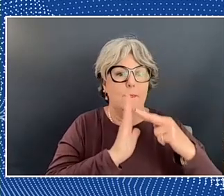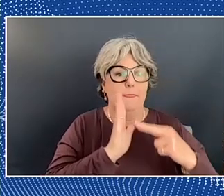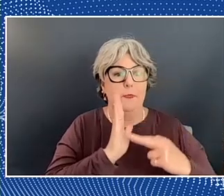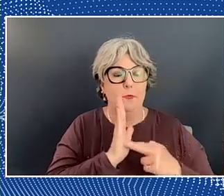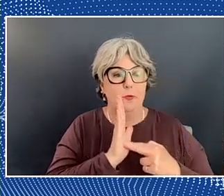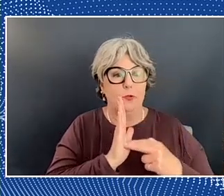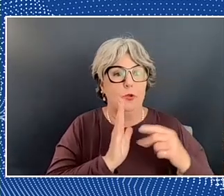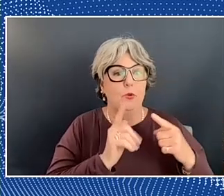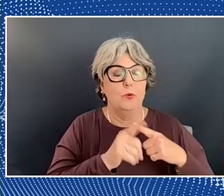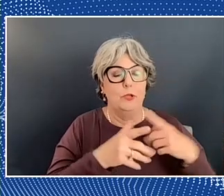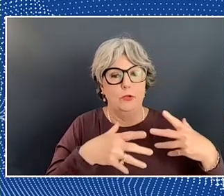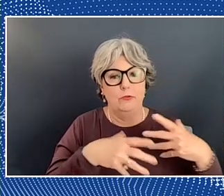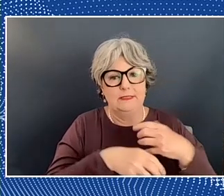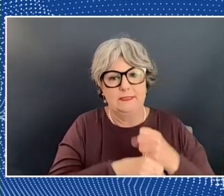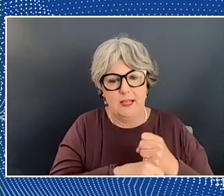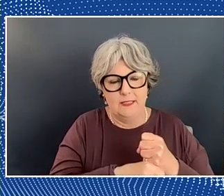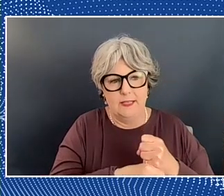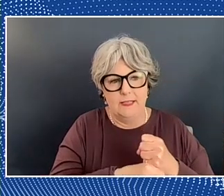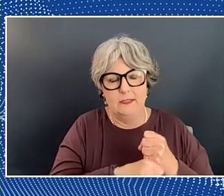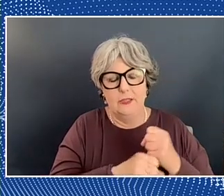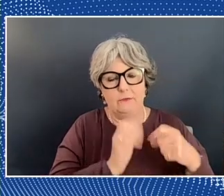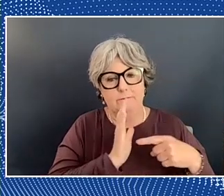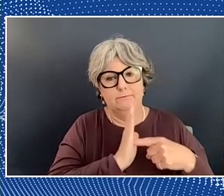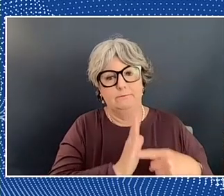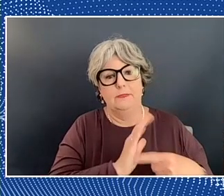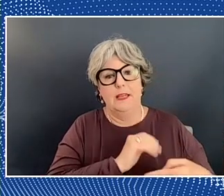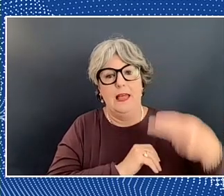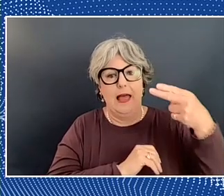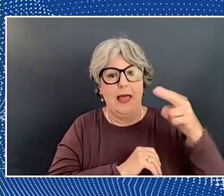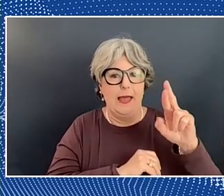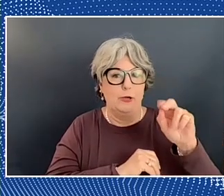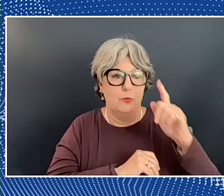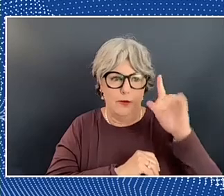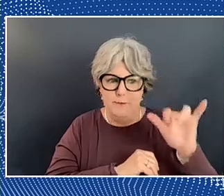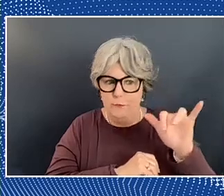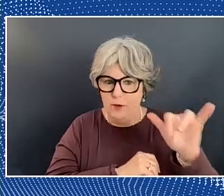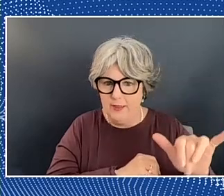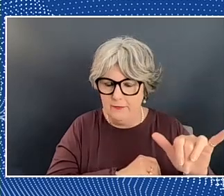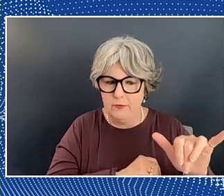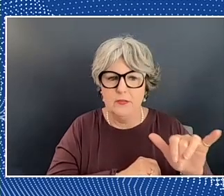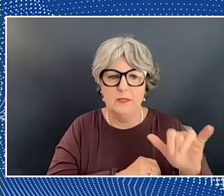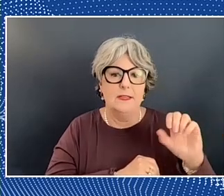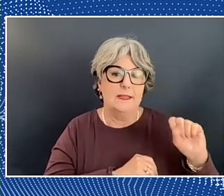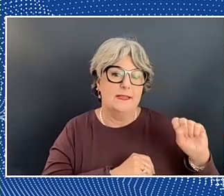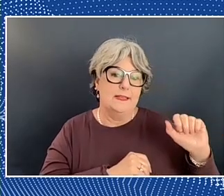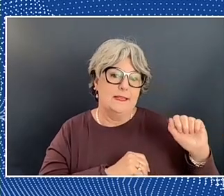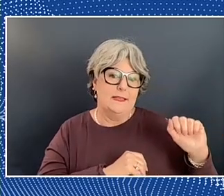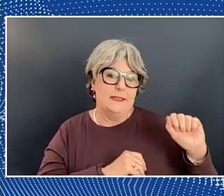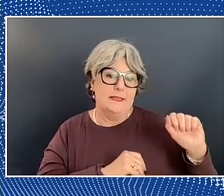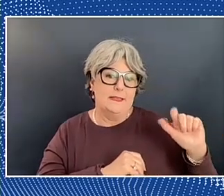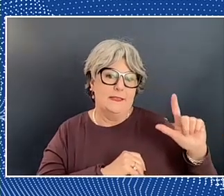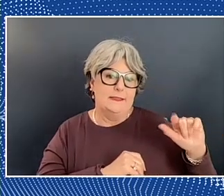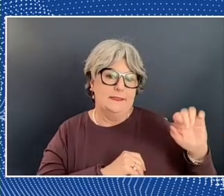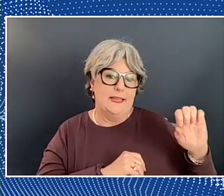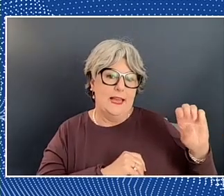consolidated, you were locked into that higher rate forever. Sallie Mae never explained this or provided that information.